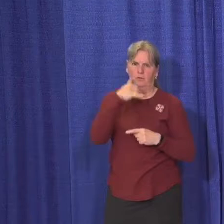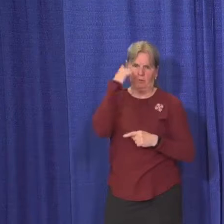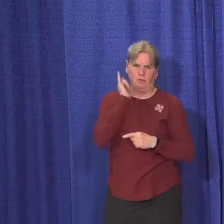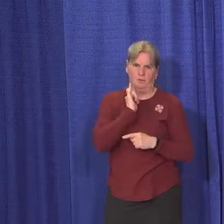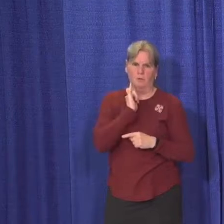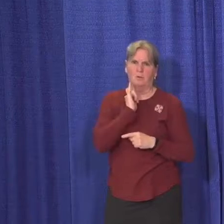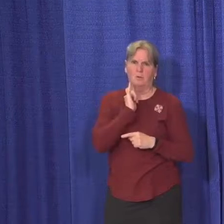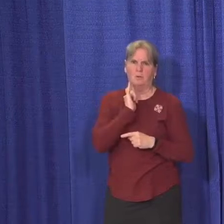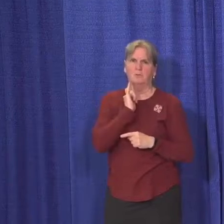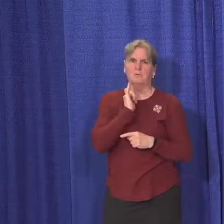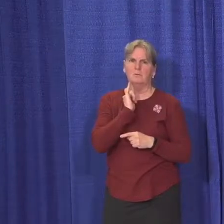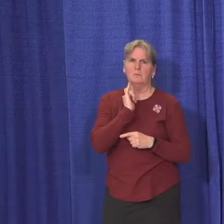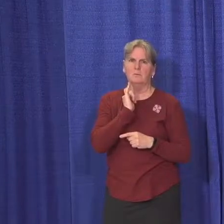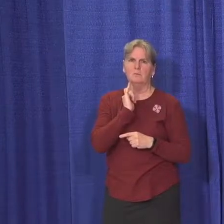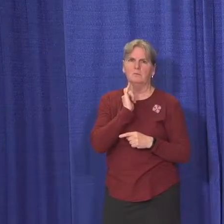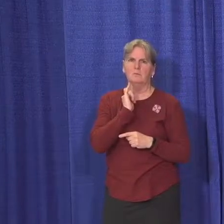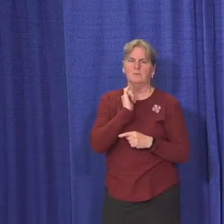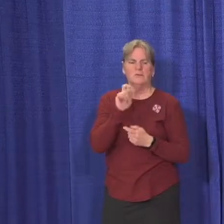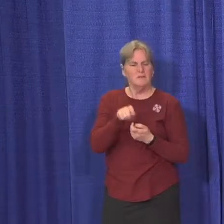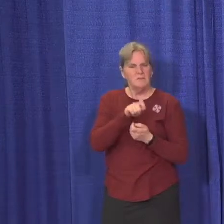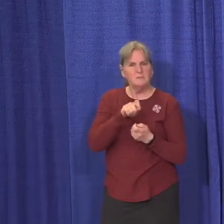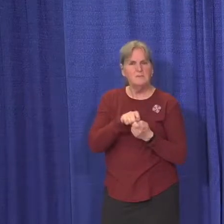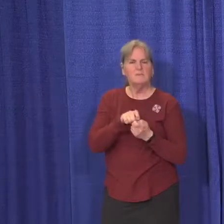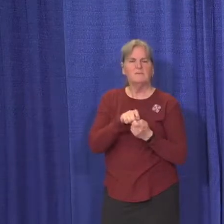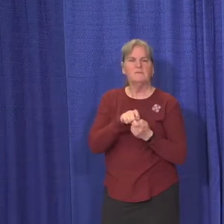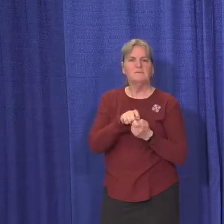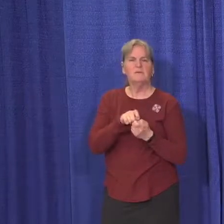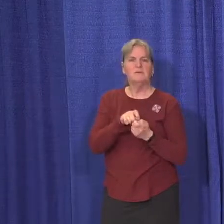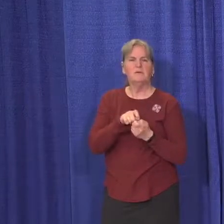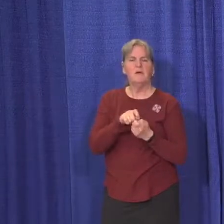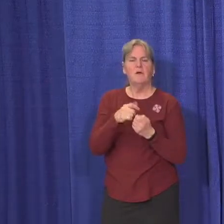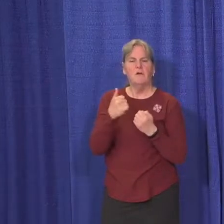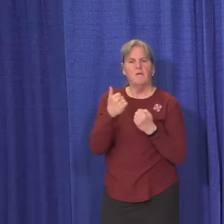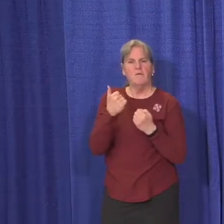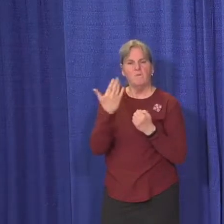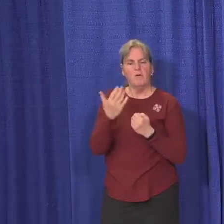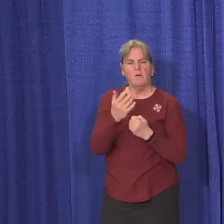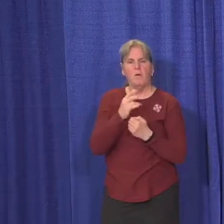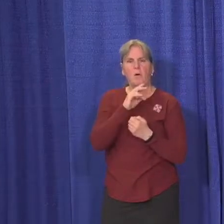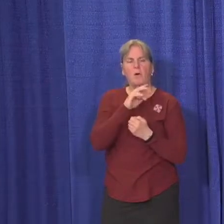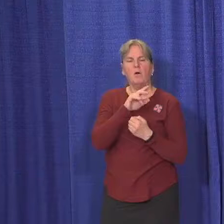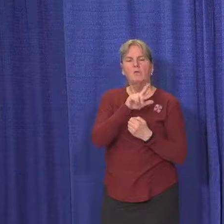relatively small number of doses